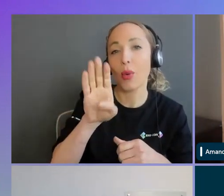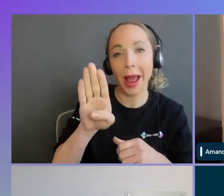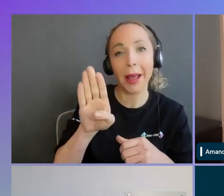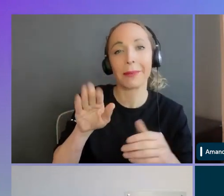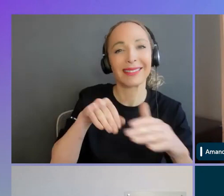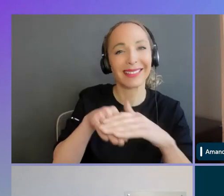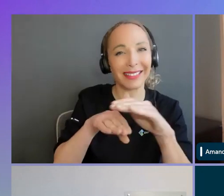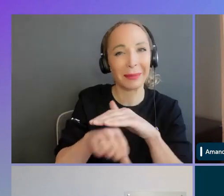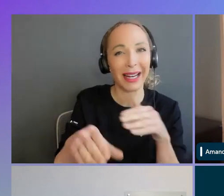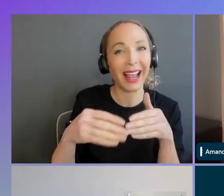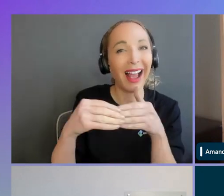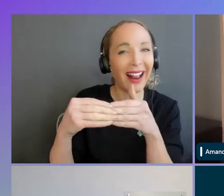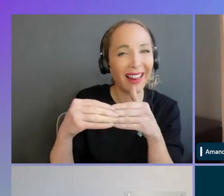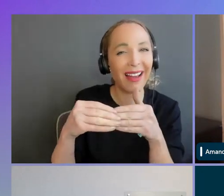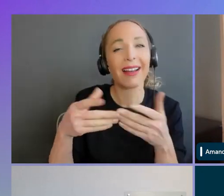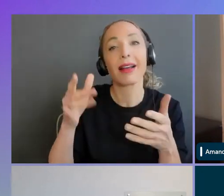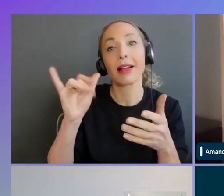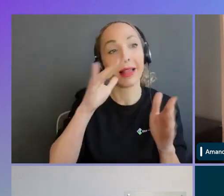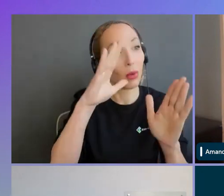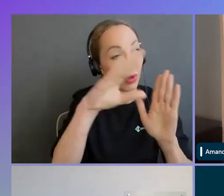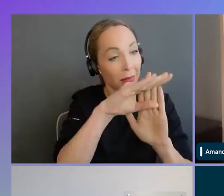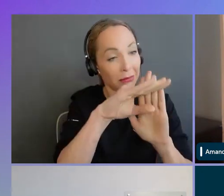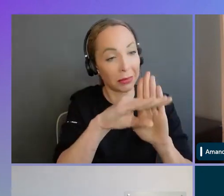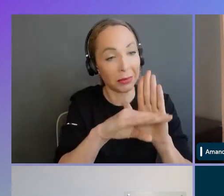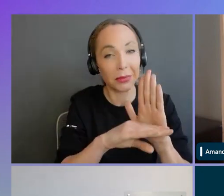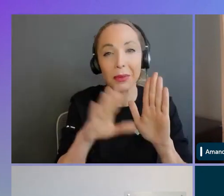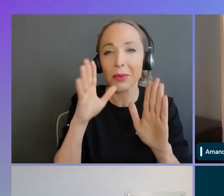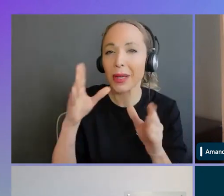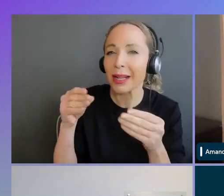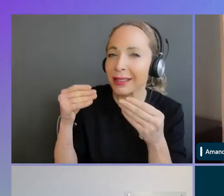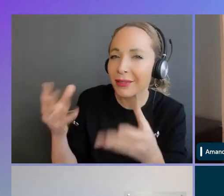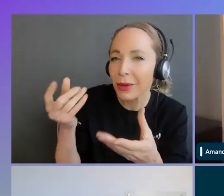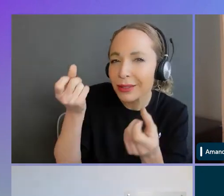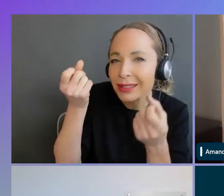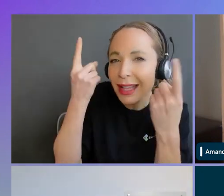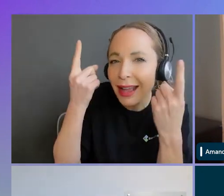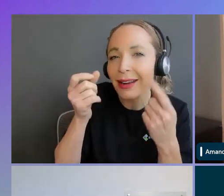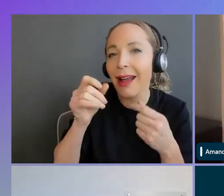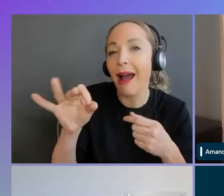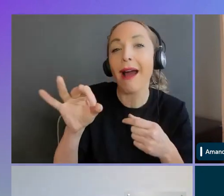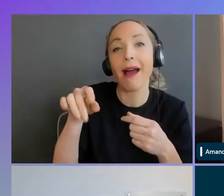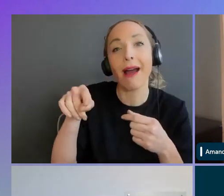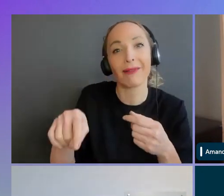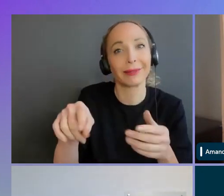um, website like Webaim, um W3 C, which is Web Accessibility